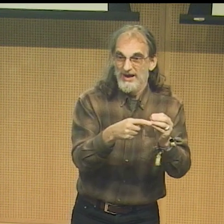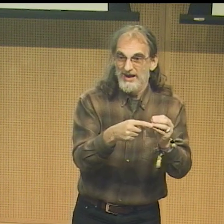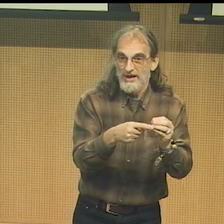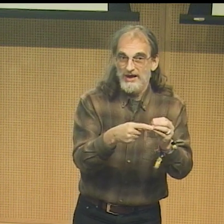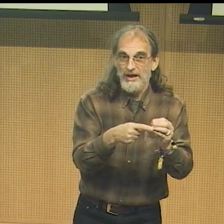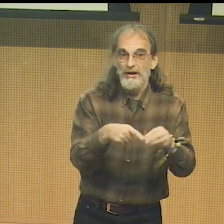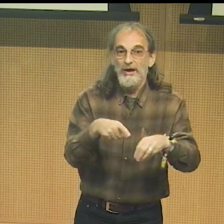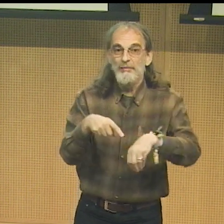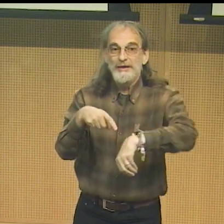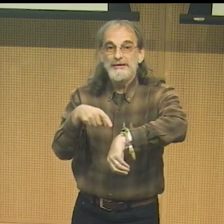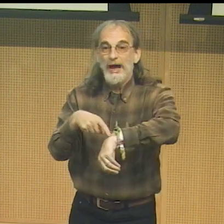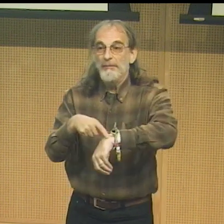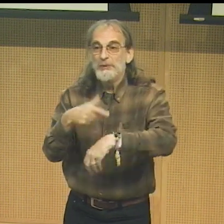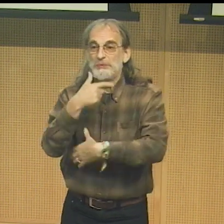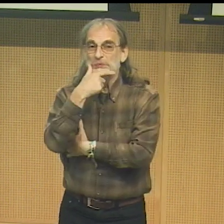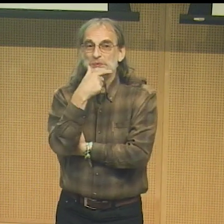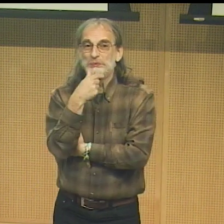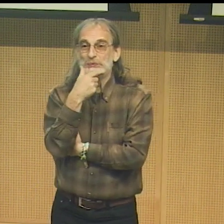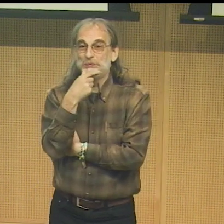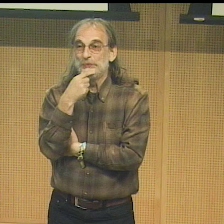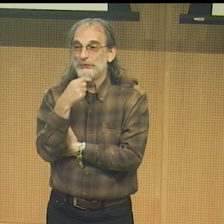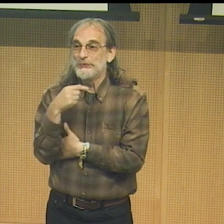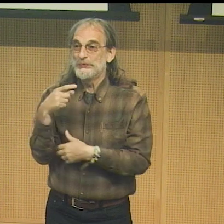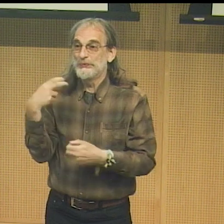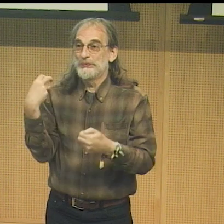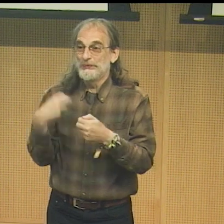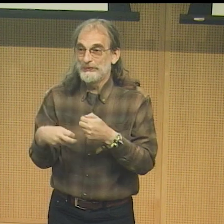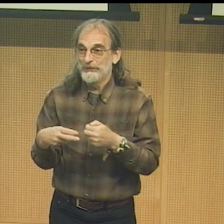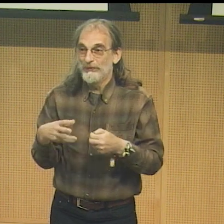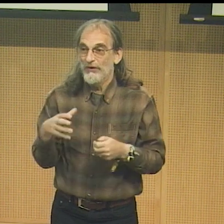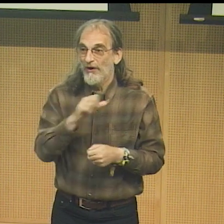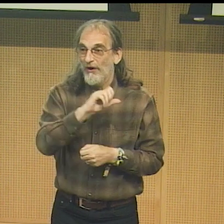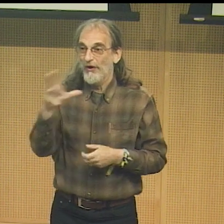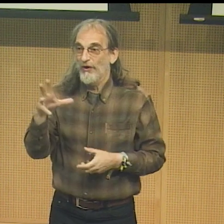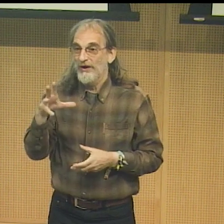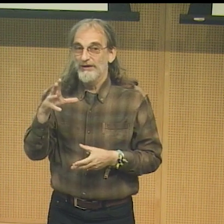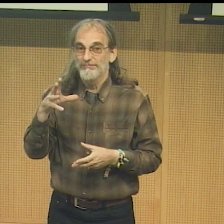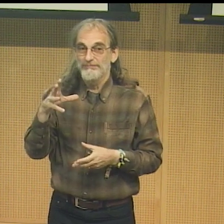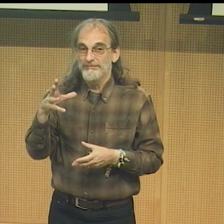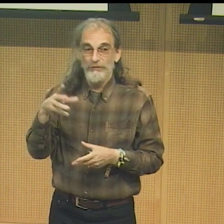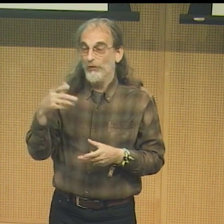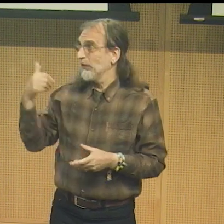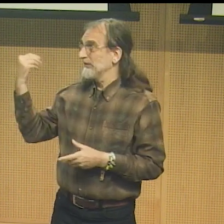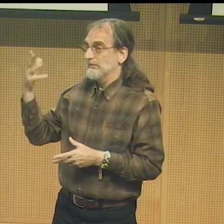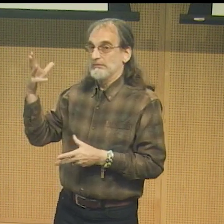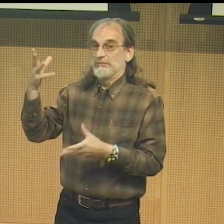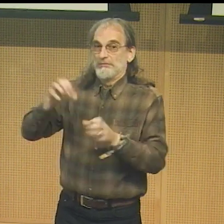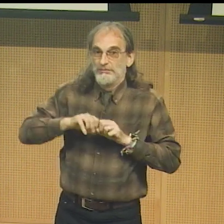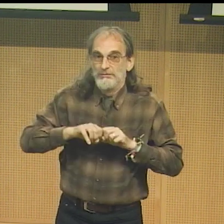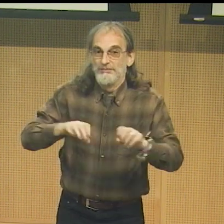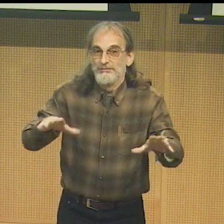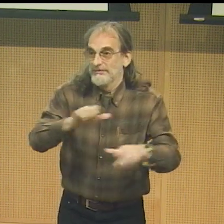who's less familiar with the concept, which may leave us less time to get into some of the detailed information,